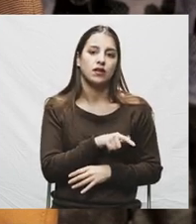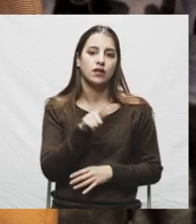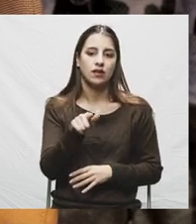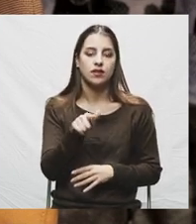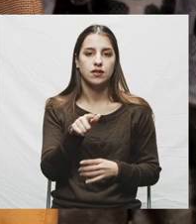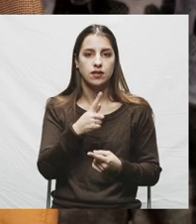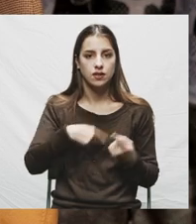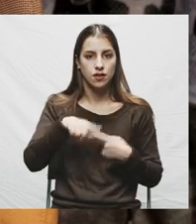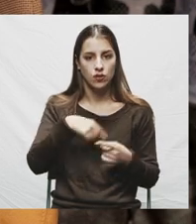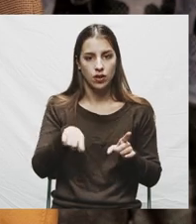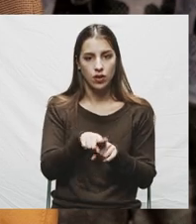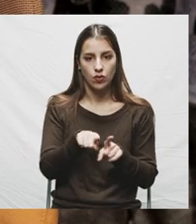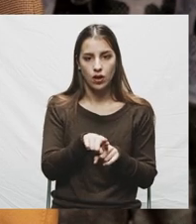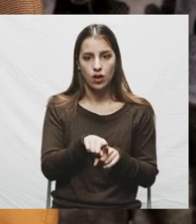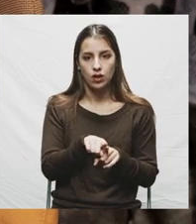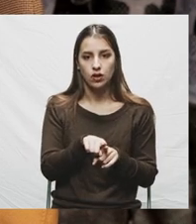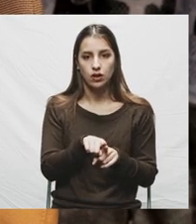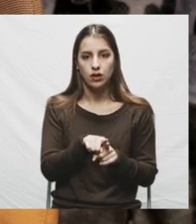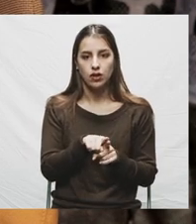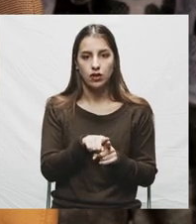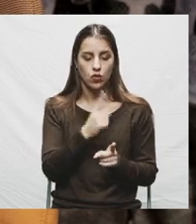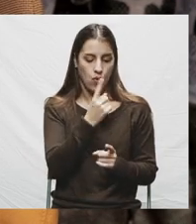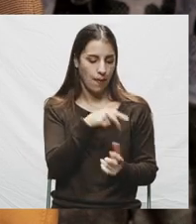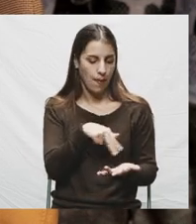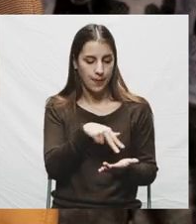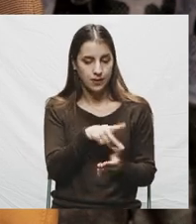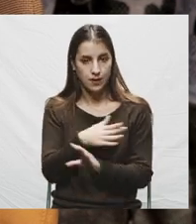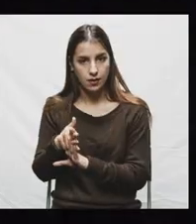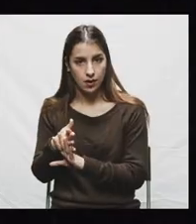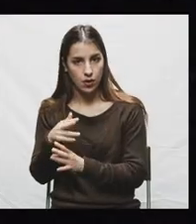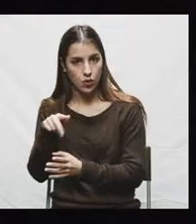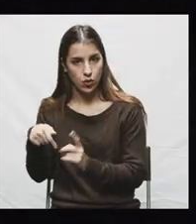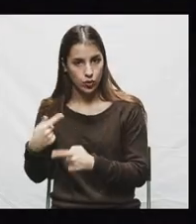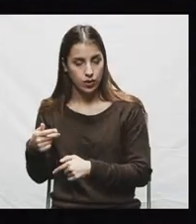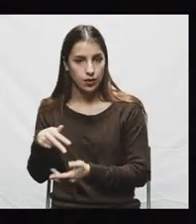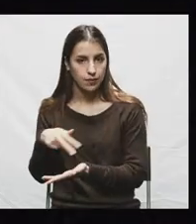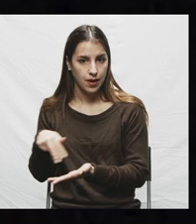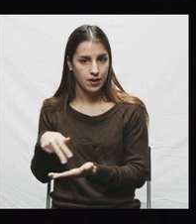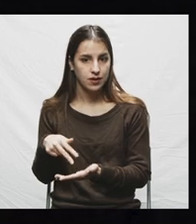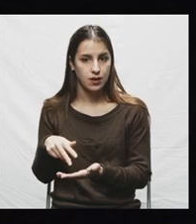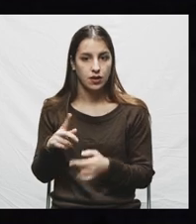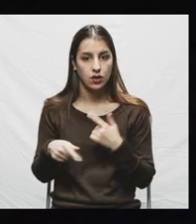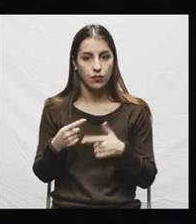If I consider that cycle goes from “RIP” to “ANDIAMO!”, it was a short cycle, because afterwords,